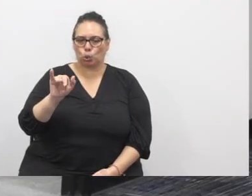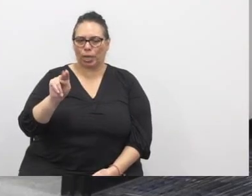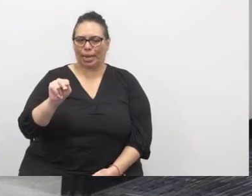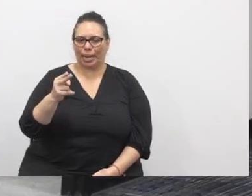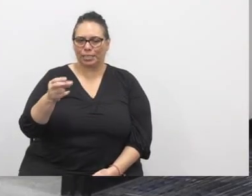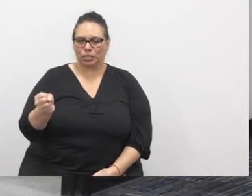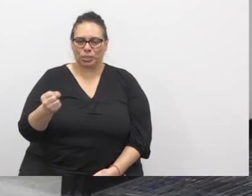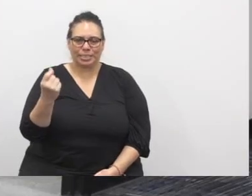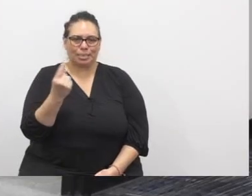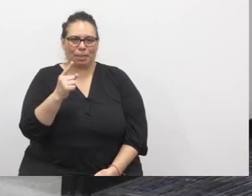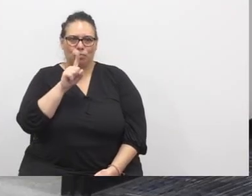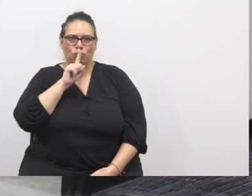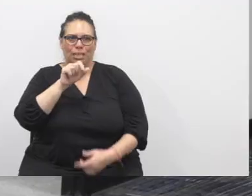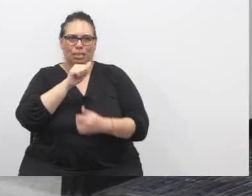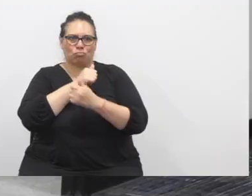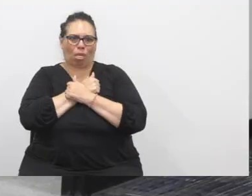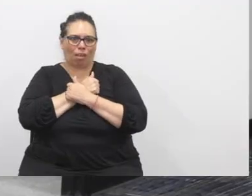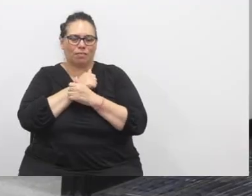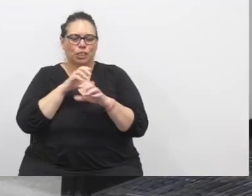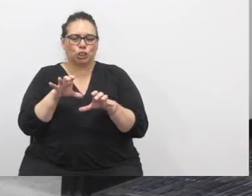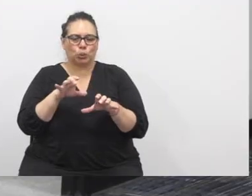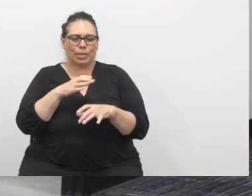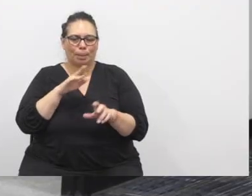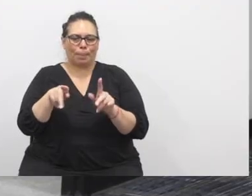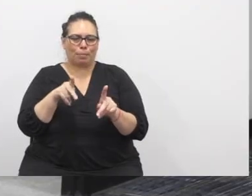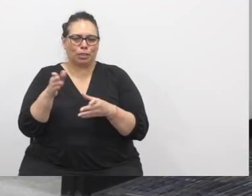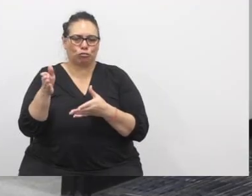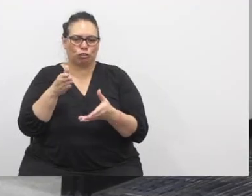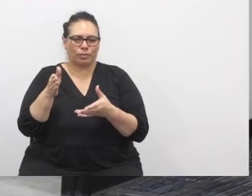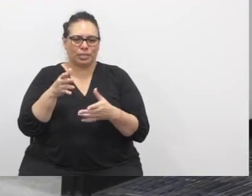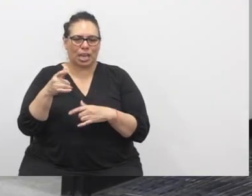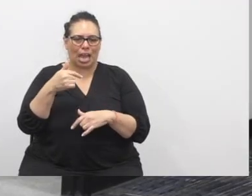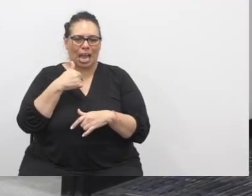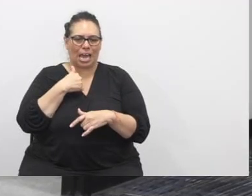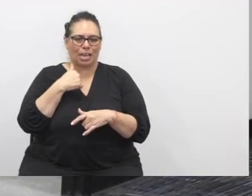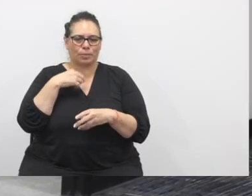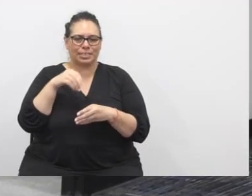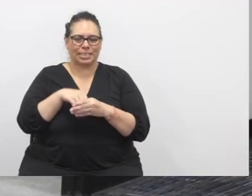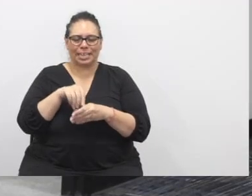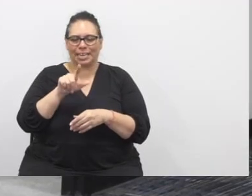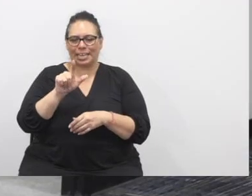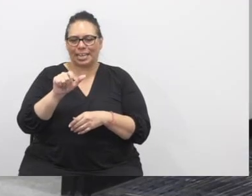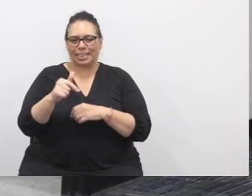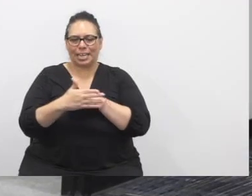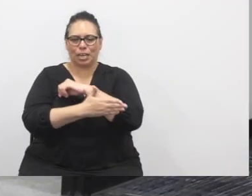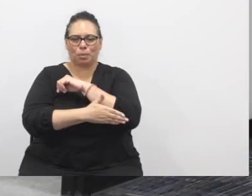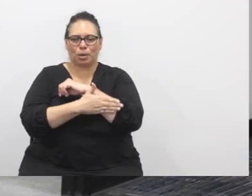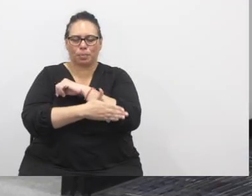I really loved doing in my public service was I was in the Los Angeles County Department of Public Health